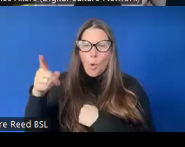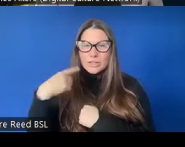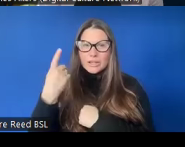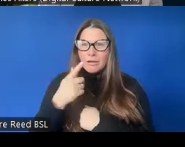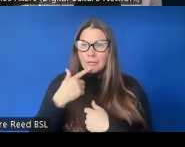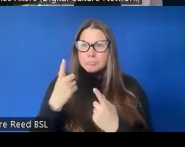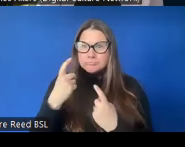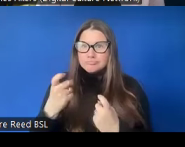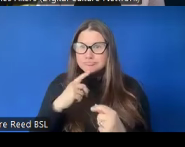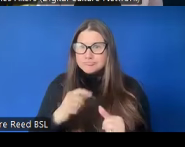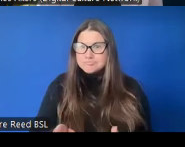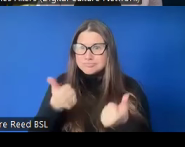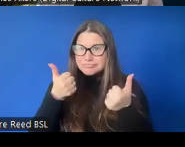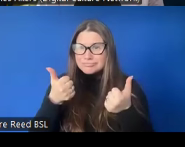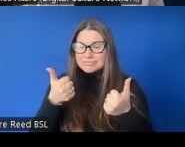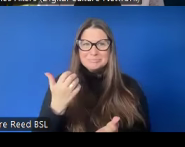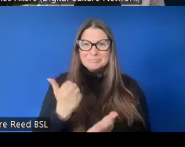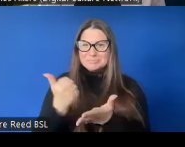He has a fantastic microphone. Okay.